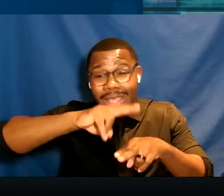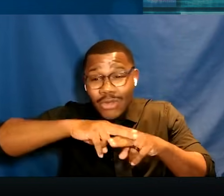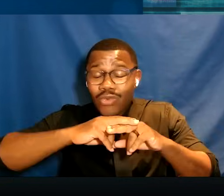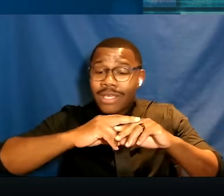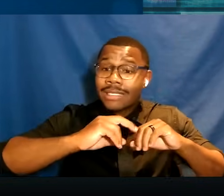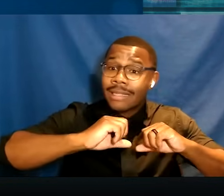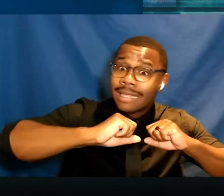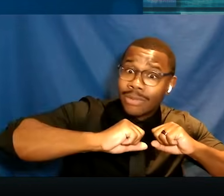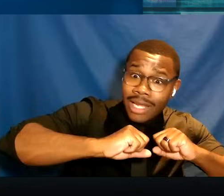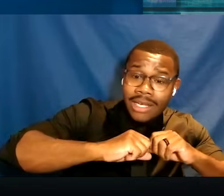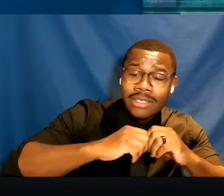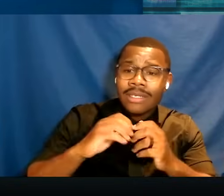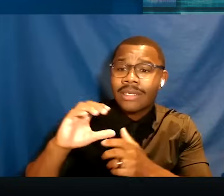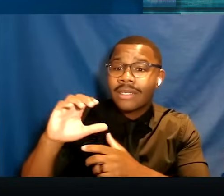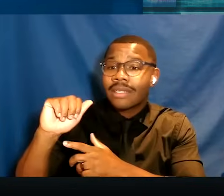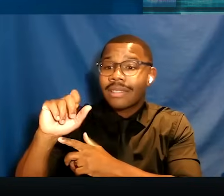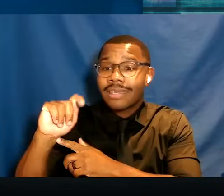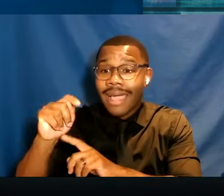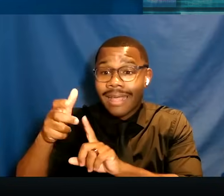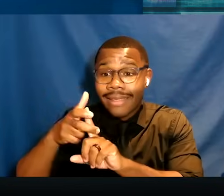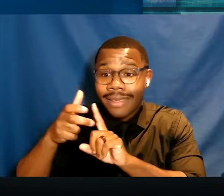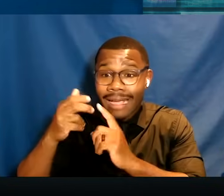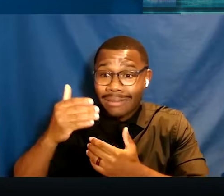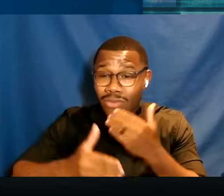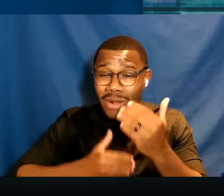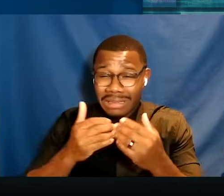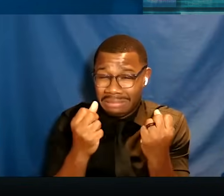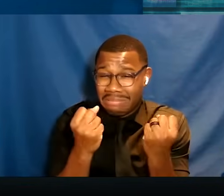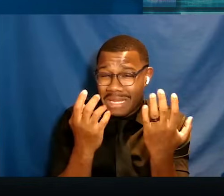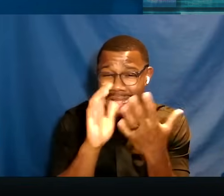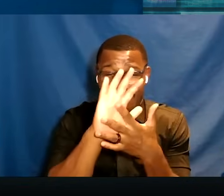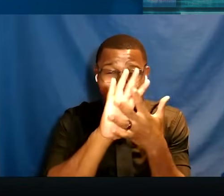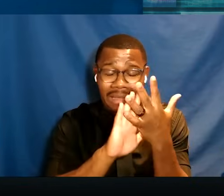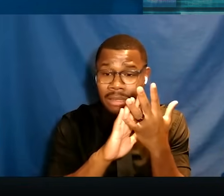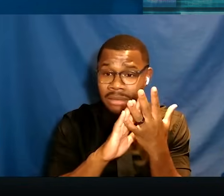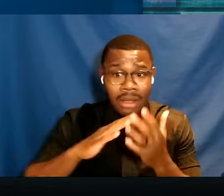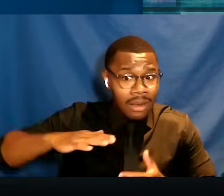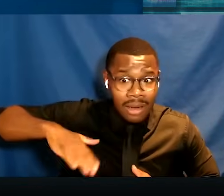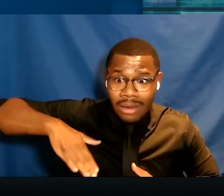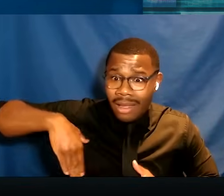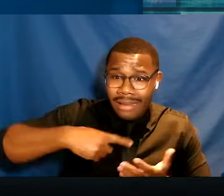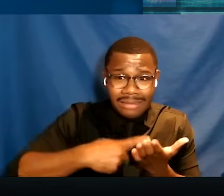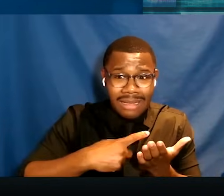and so many other things that we didn't even have time to talk about in this podcast, but which people can find in the materials